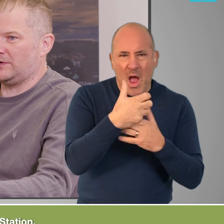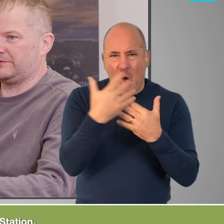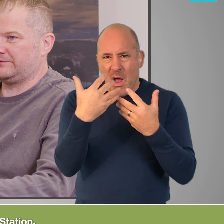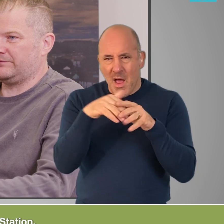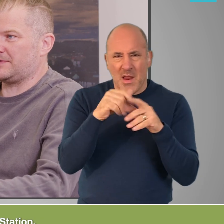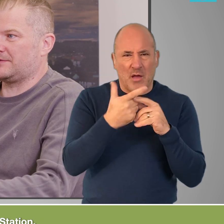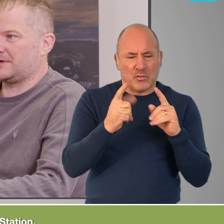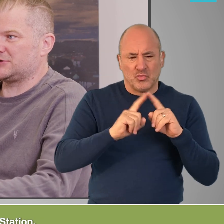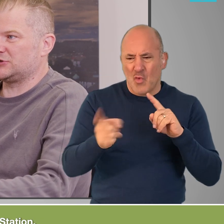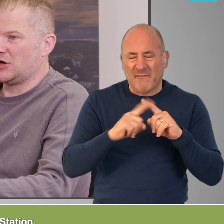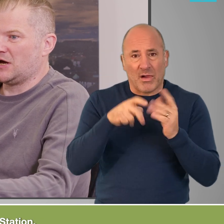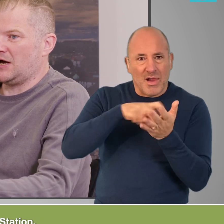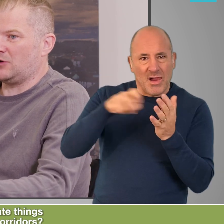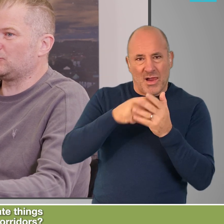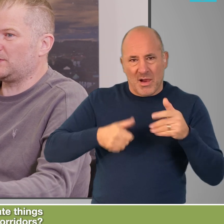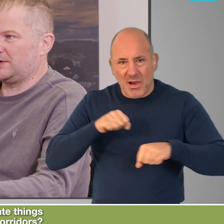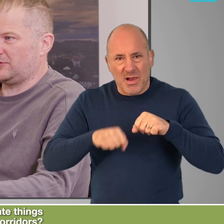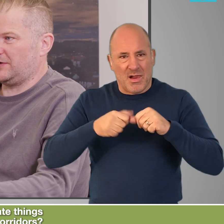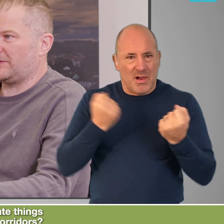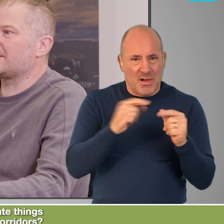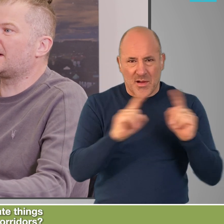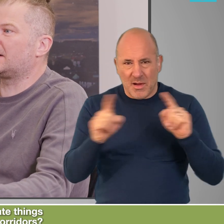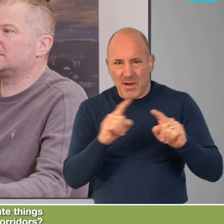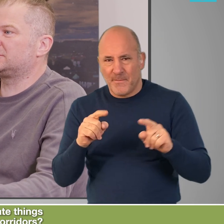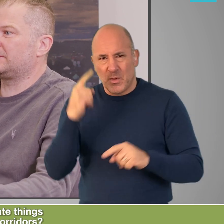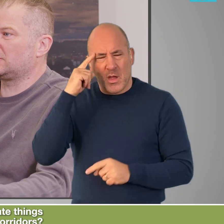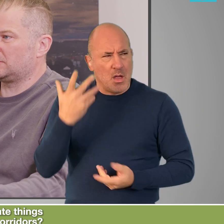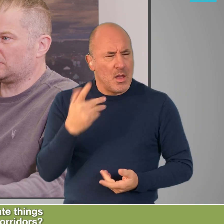with the Central Station, how do we integrate things like active travel corridors?